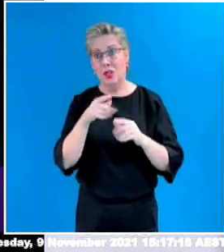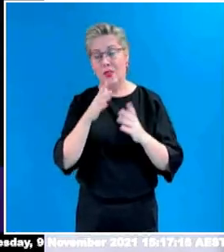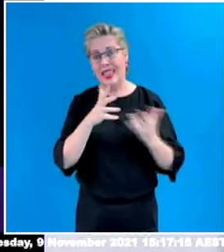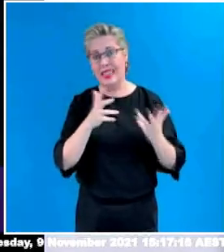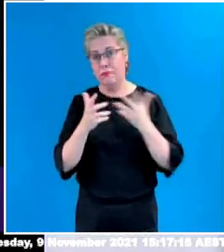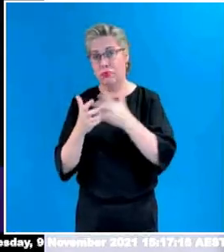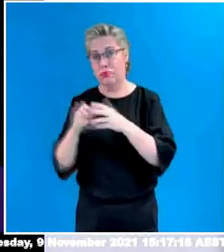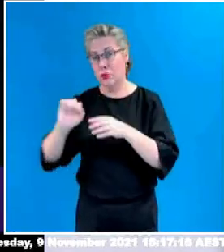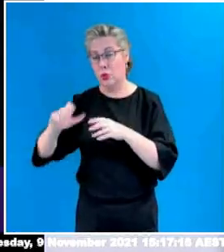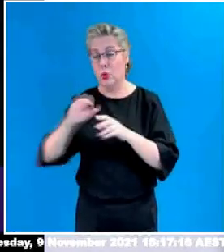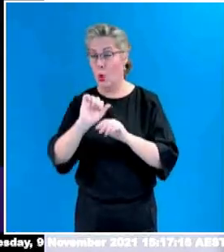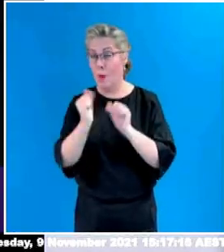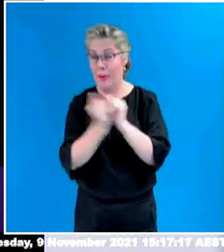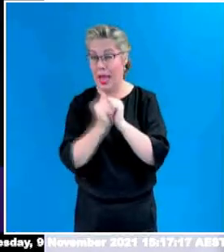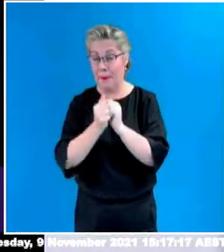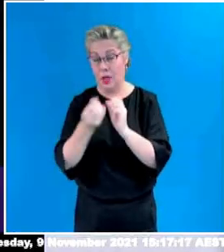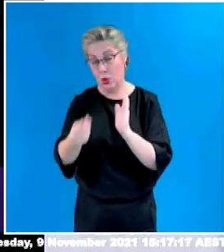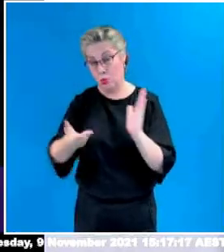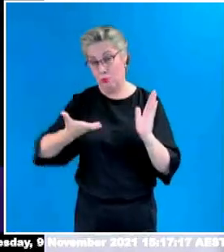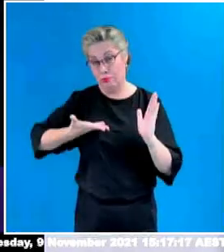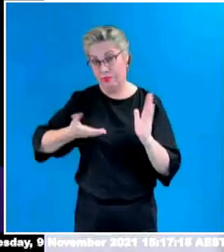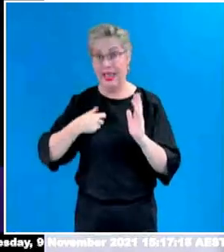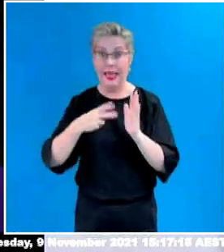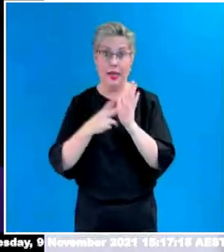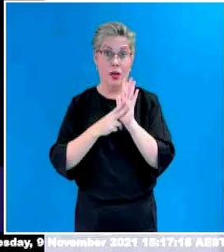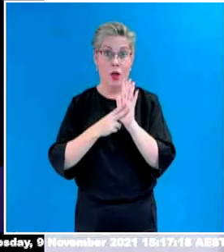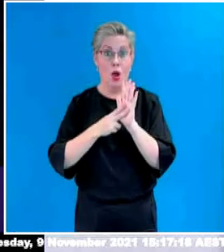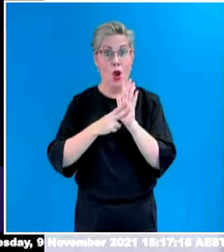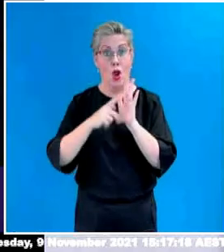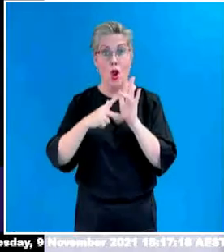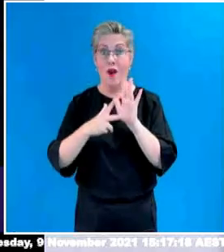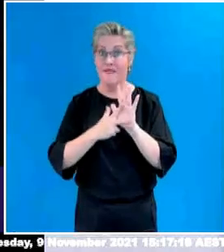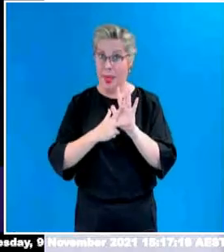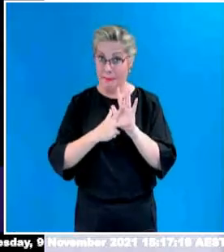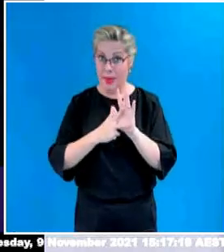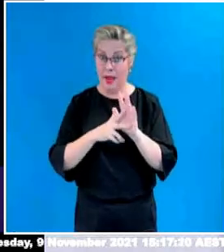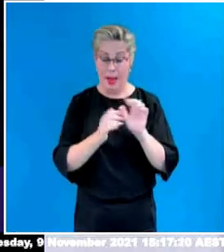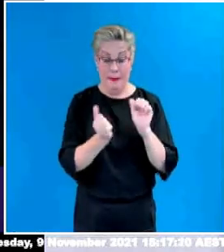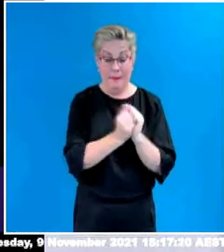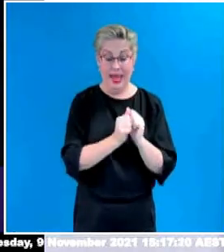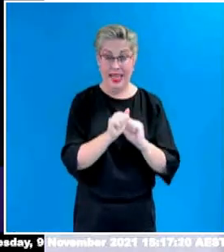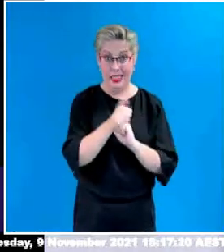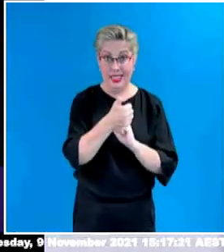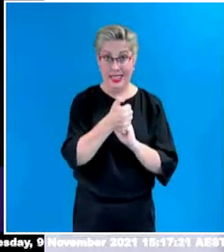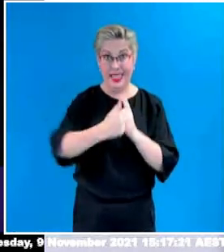starting at page 6 and then over from pages 7 and following.